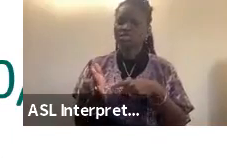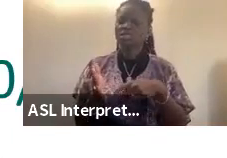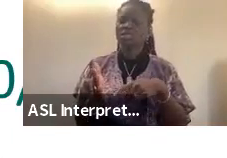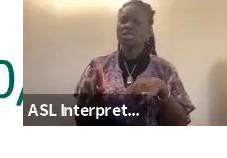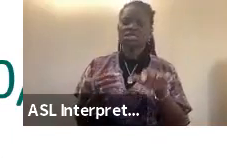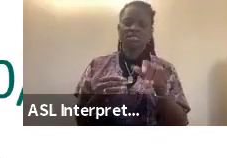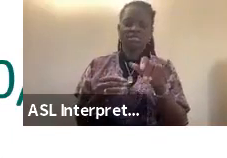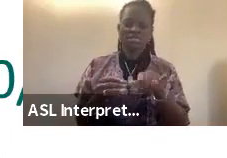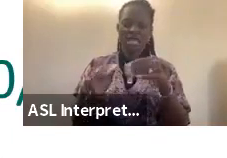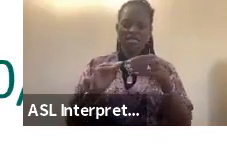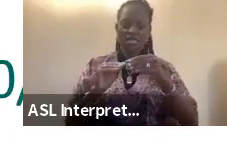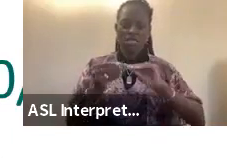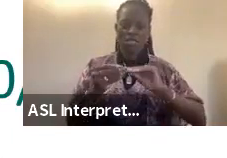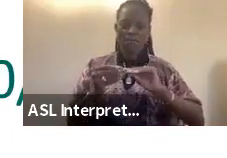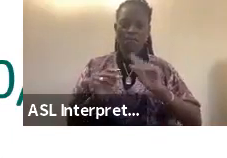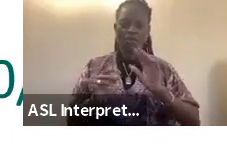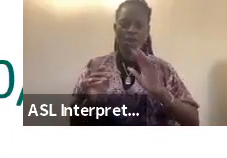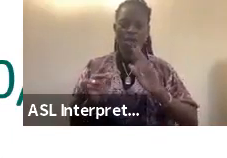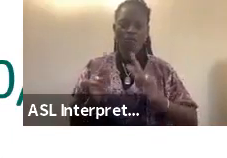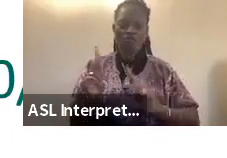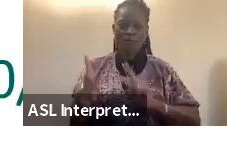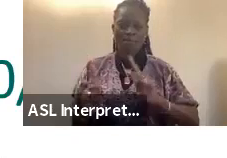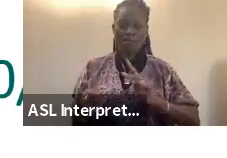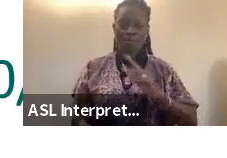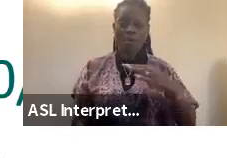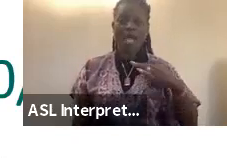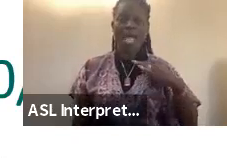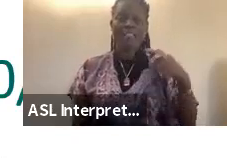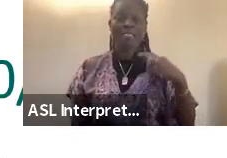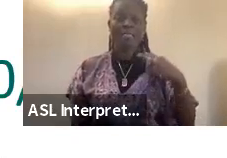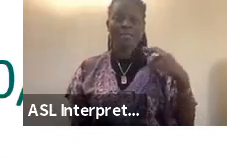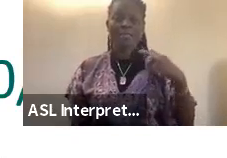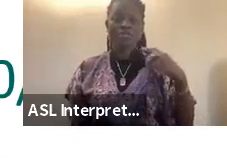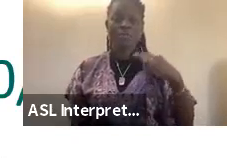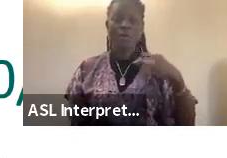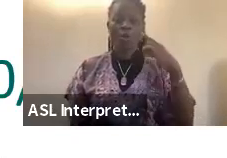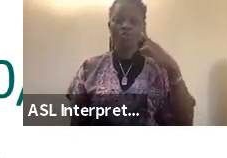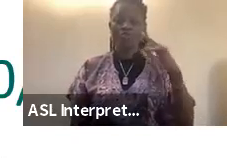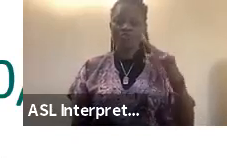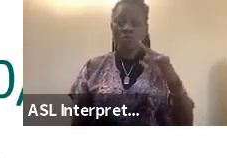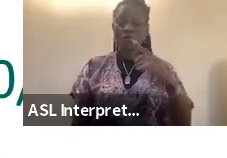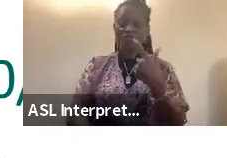the number of individuals eligible for a vaccine booster changes daily because